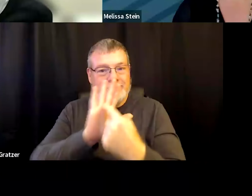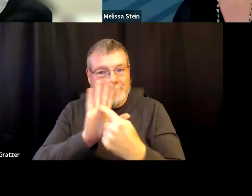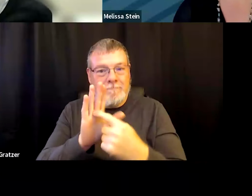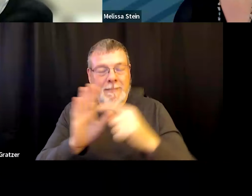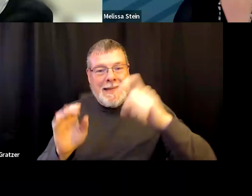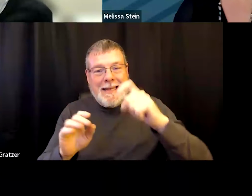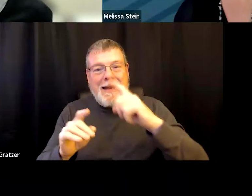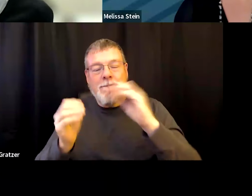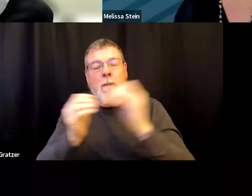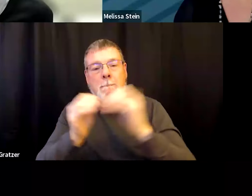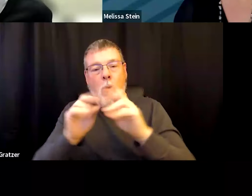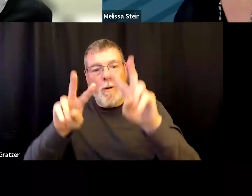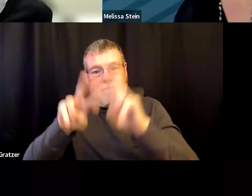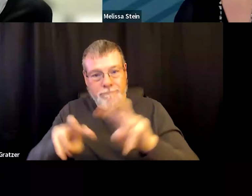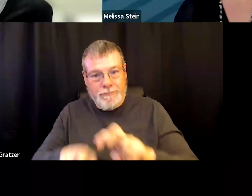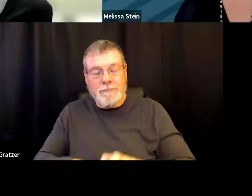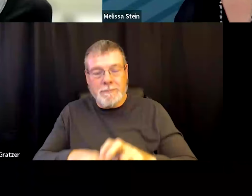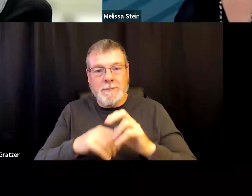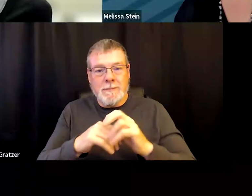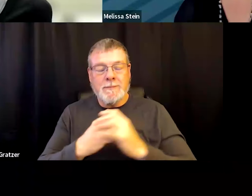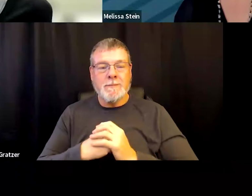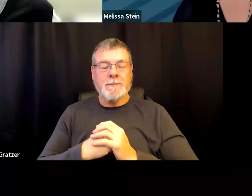for further assessment for that type of disorder.